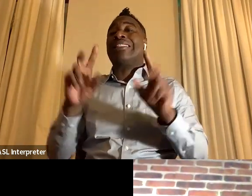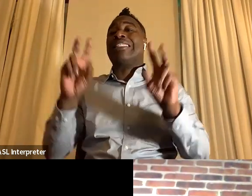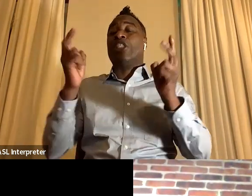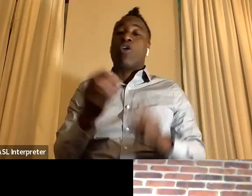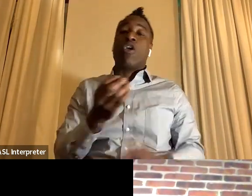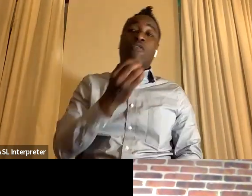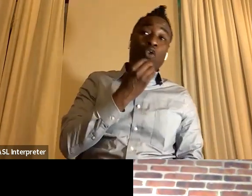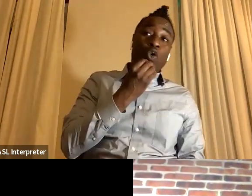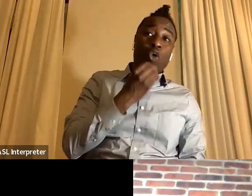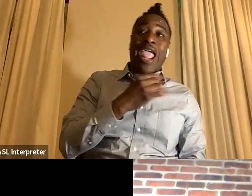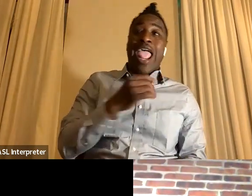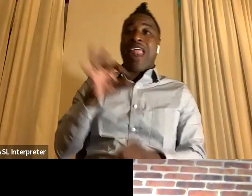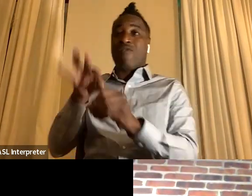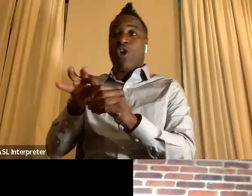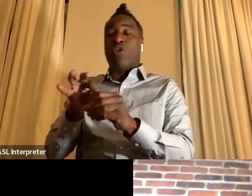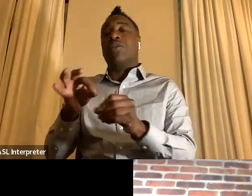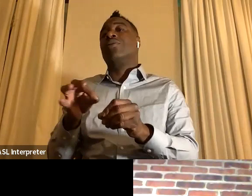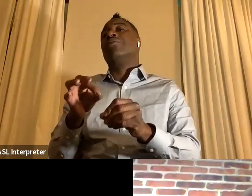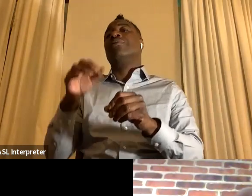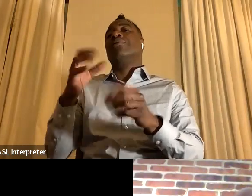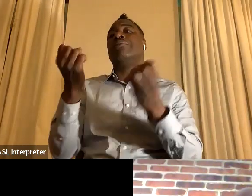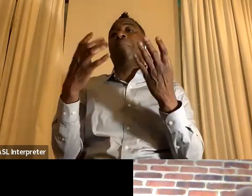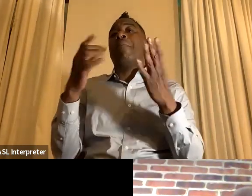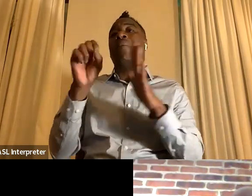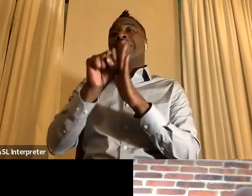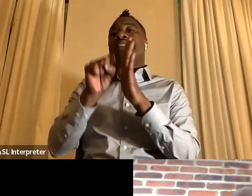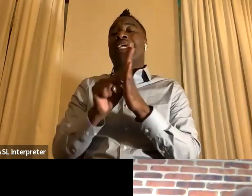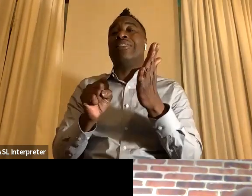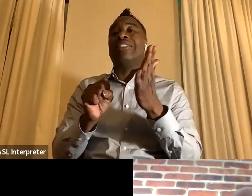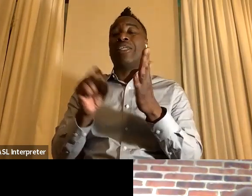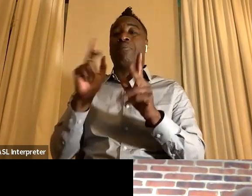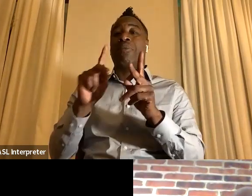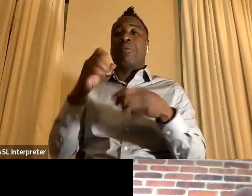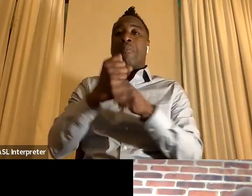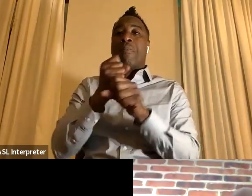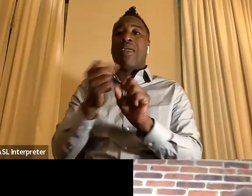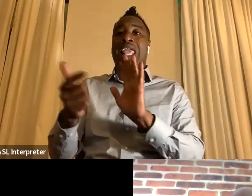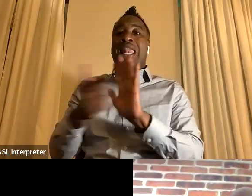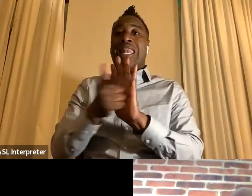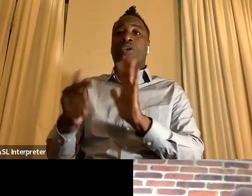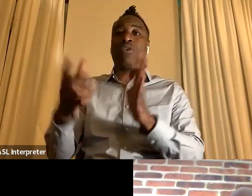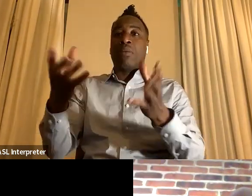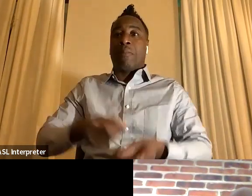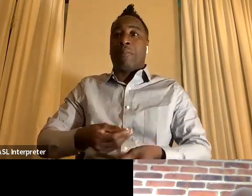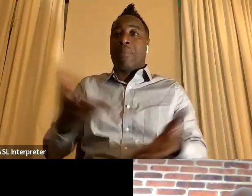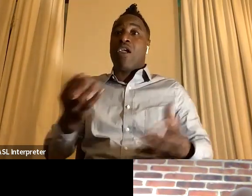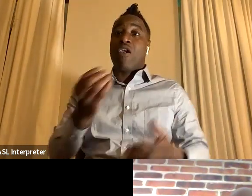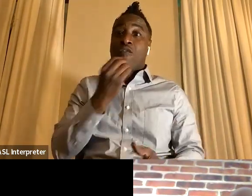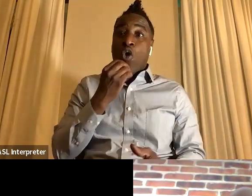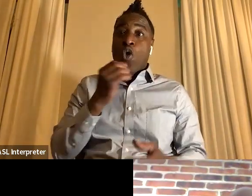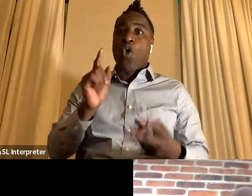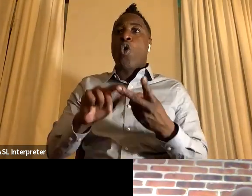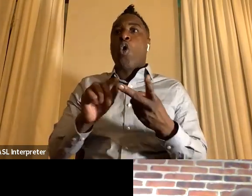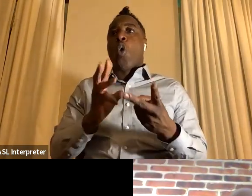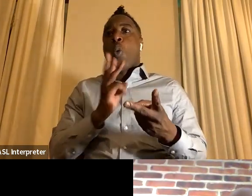during the election period, they made it illegal to pass out food or water while people were standing in line to vote.